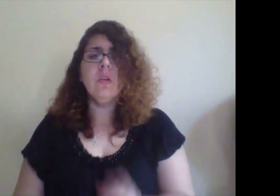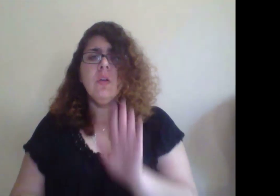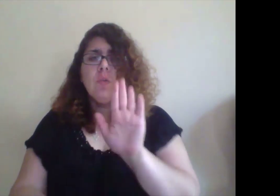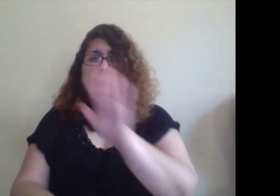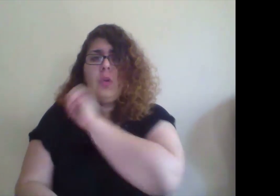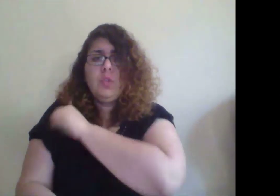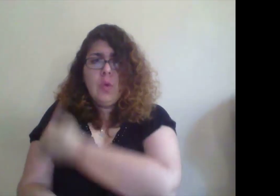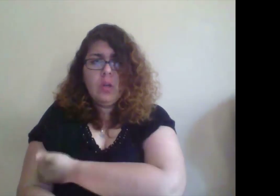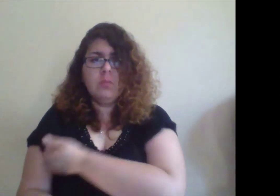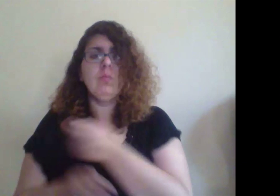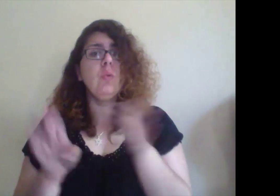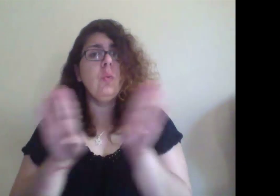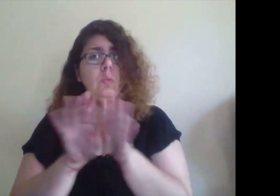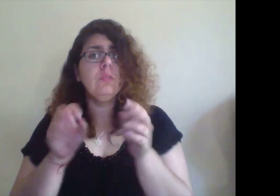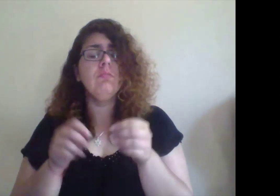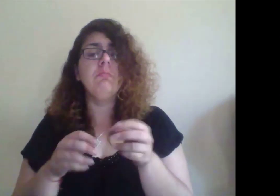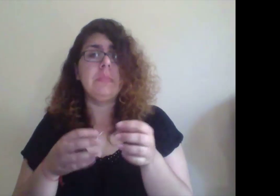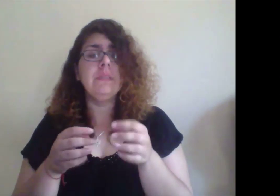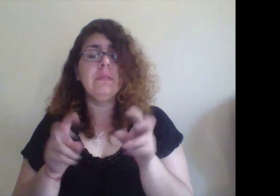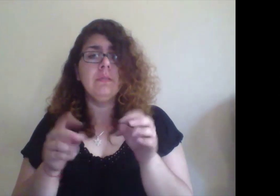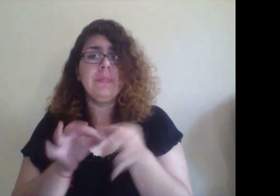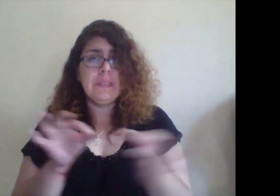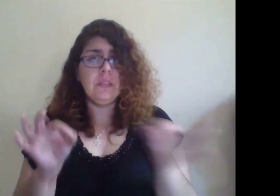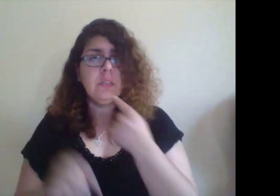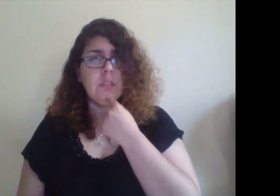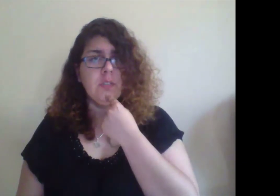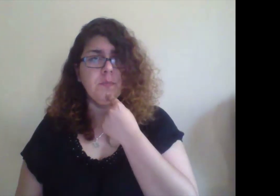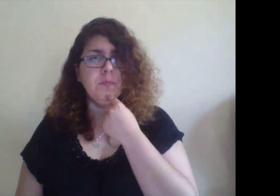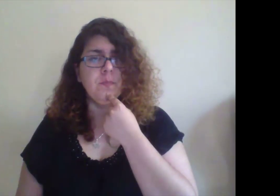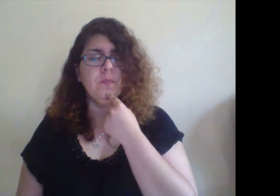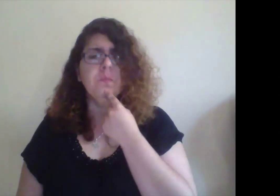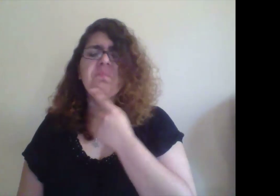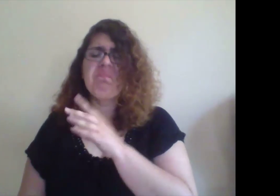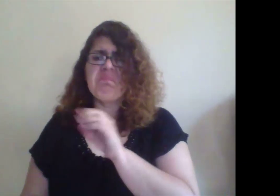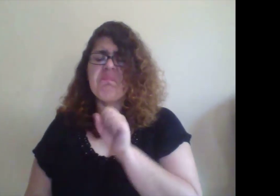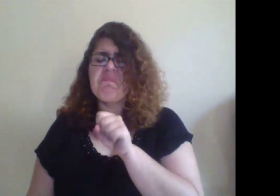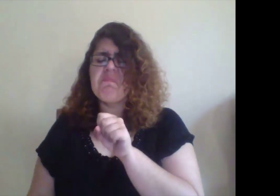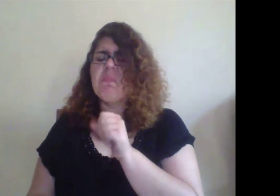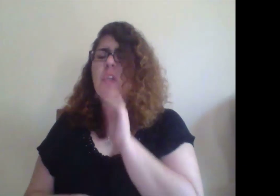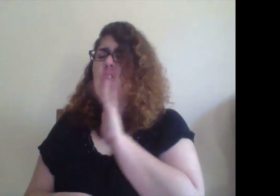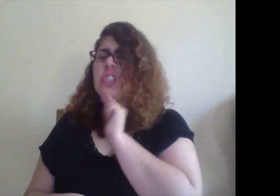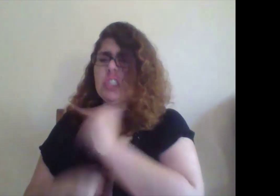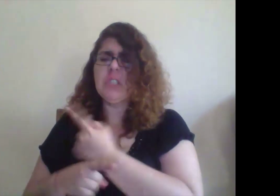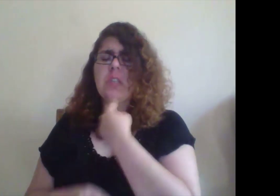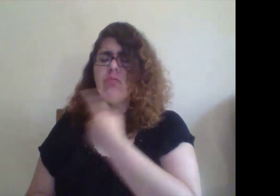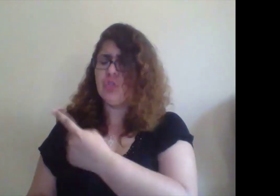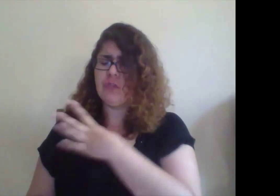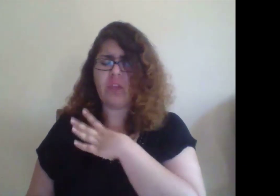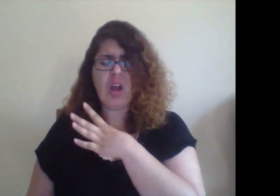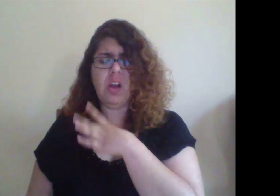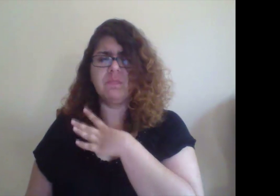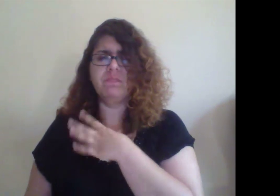Your attorney’s closing statement began, “[Her sister] said she was fine